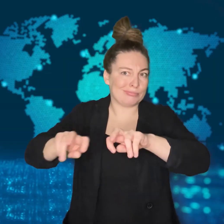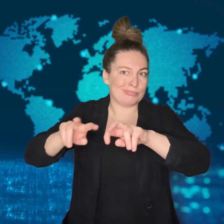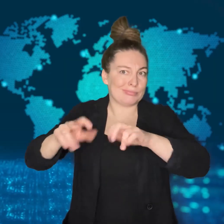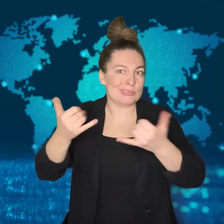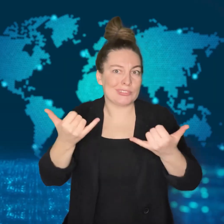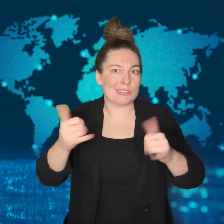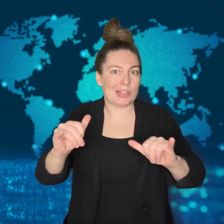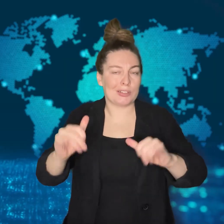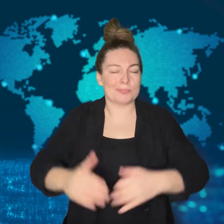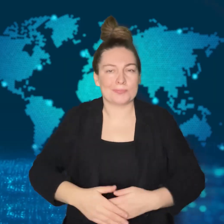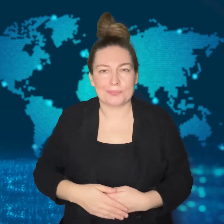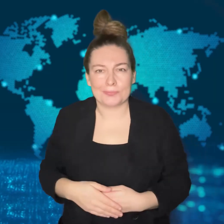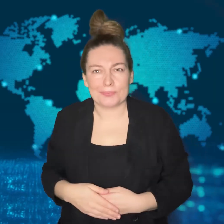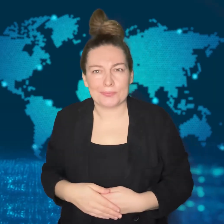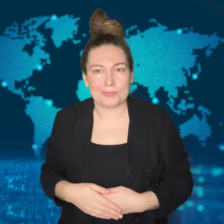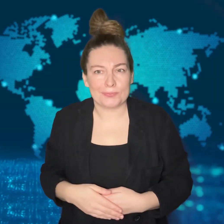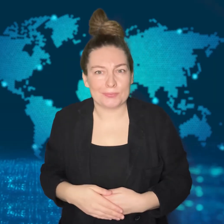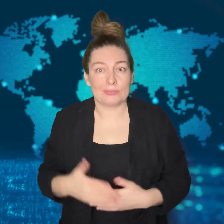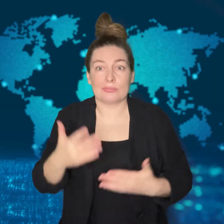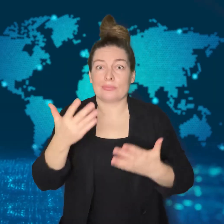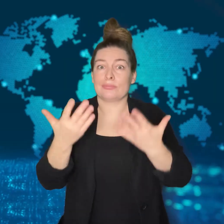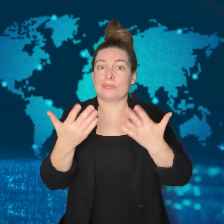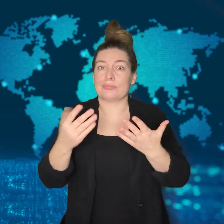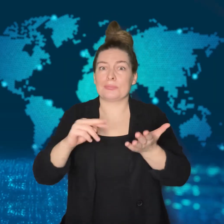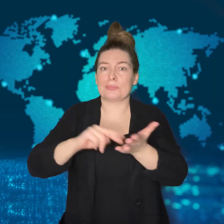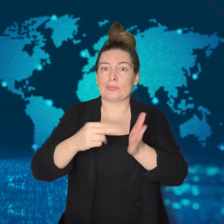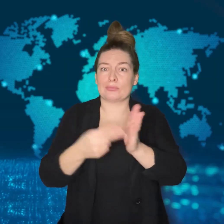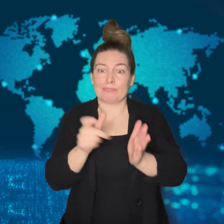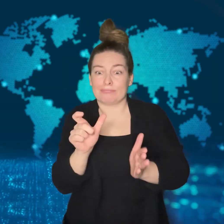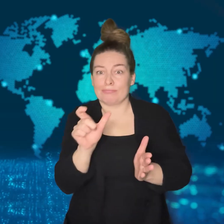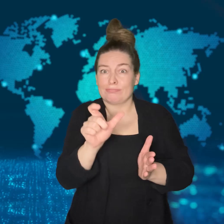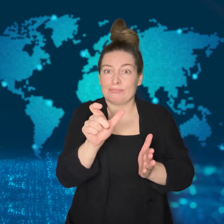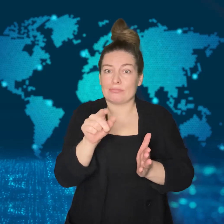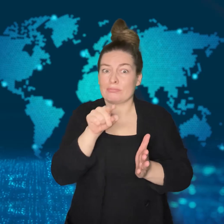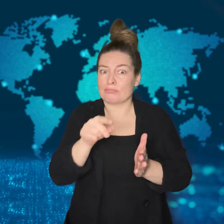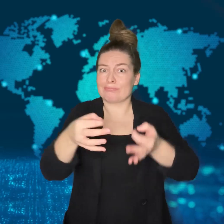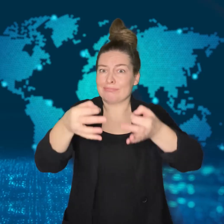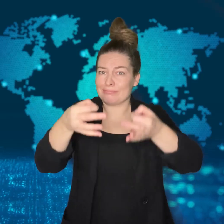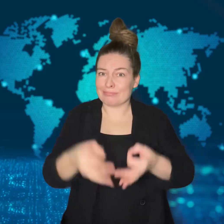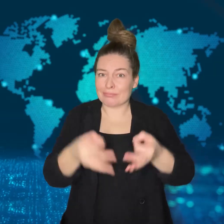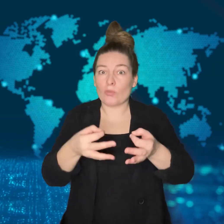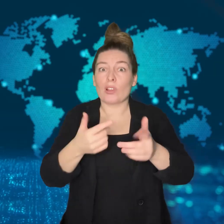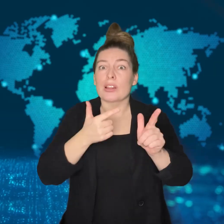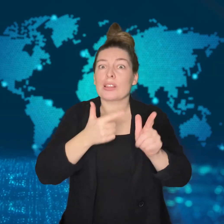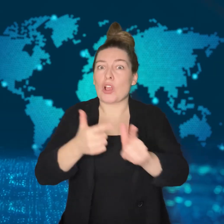Designating it as a possible terror attack means